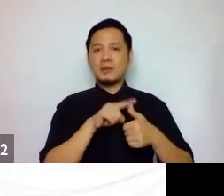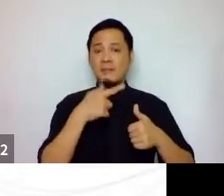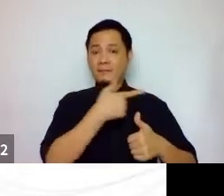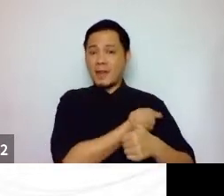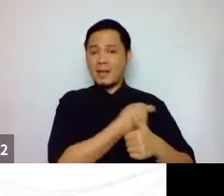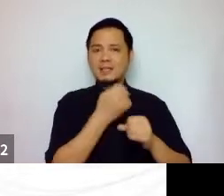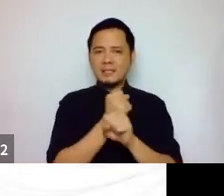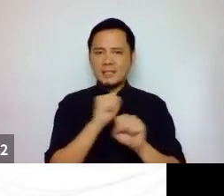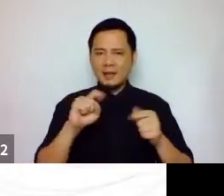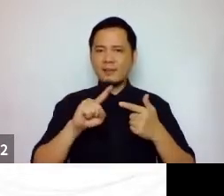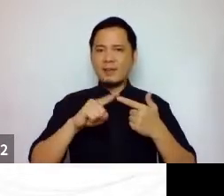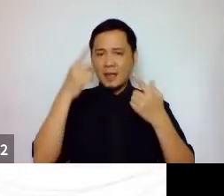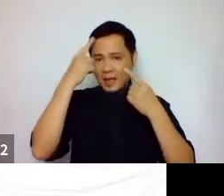Let us sign up in our LGUs.